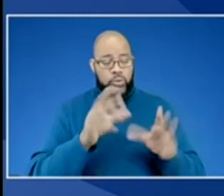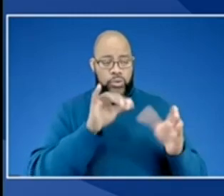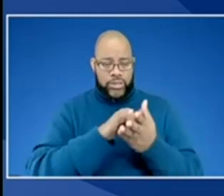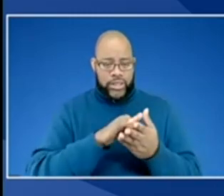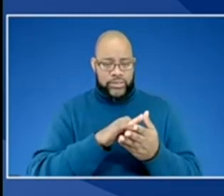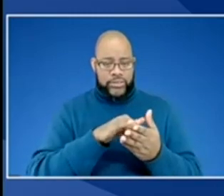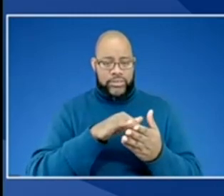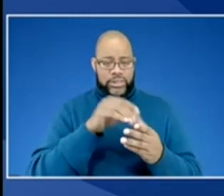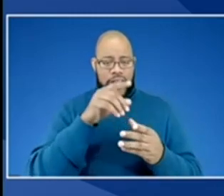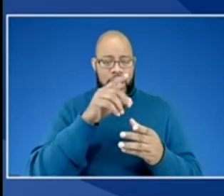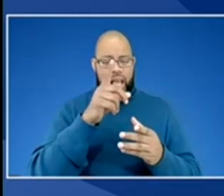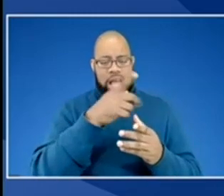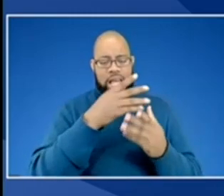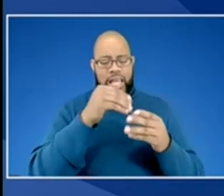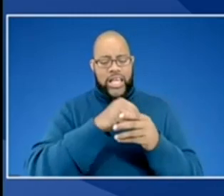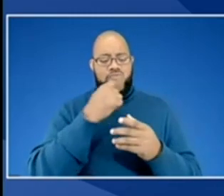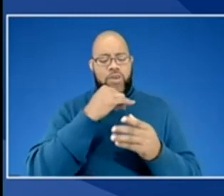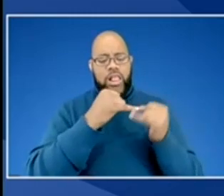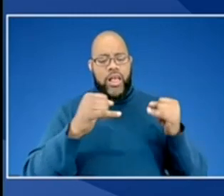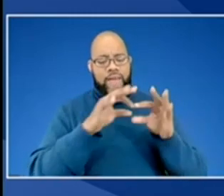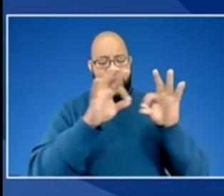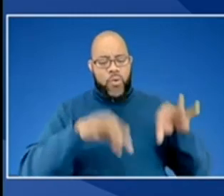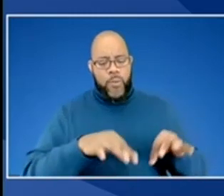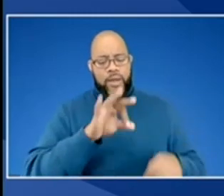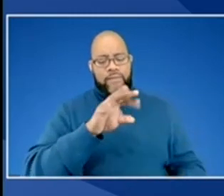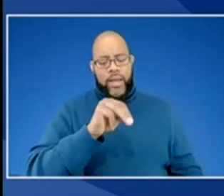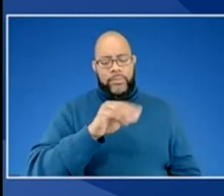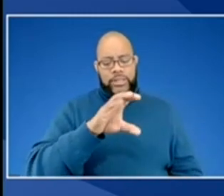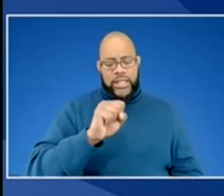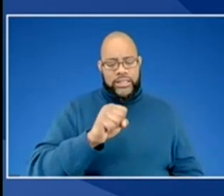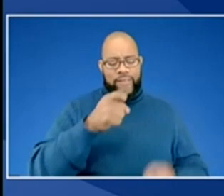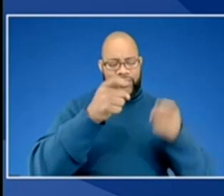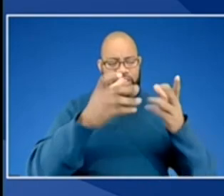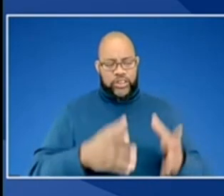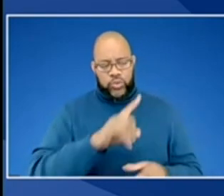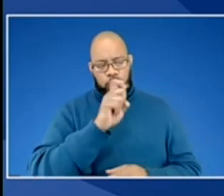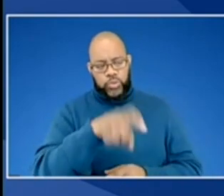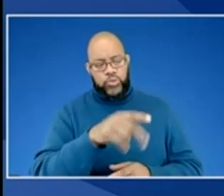line form to your facilitators, questions or comments in the chat.